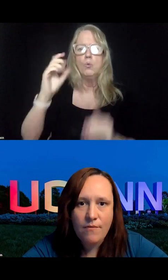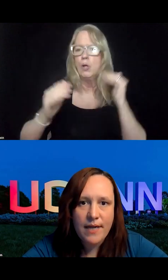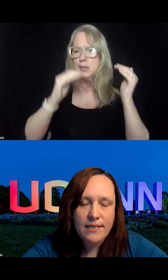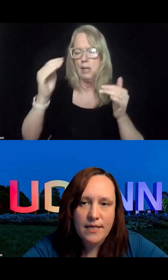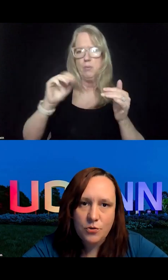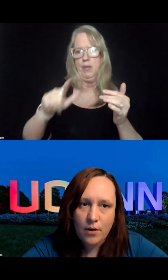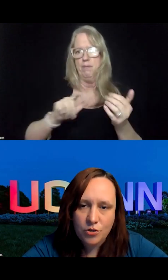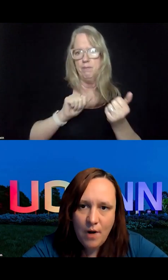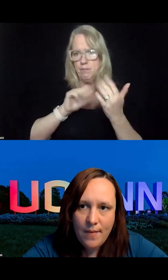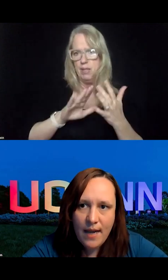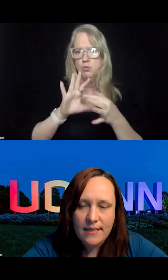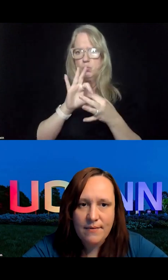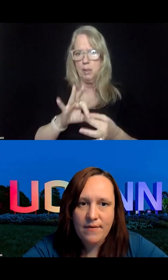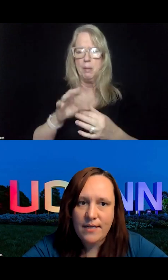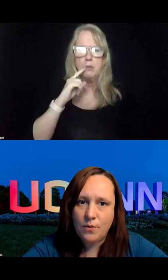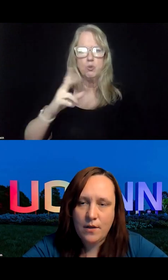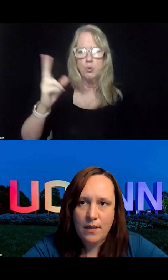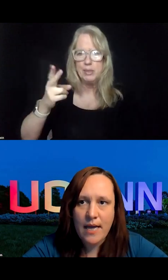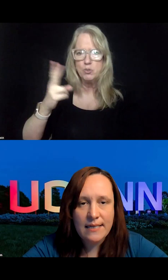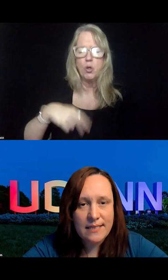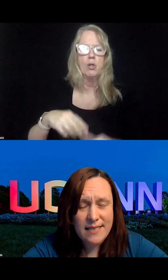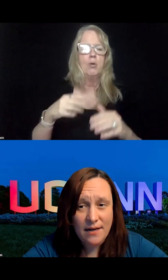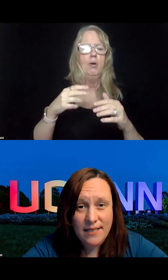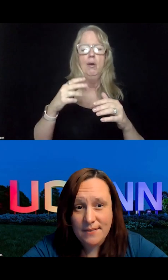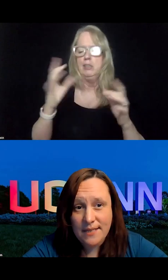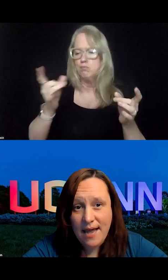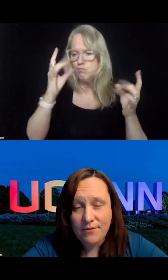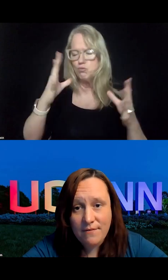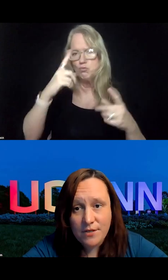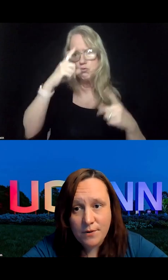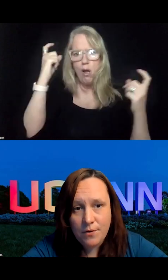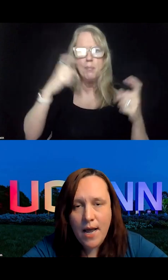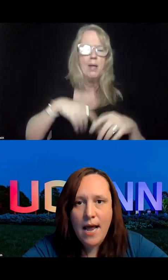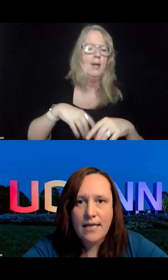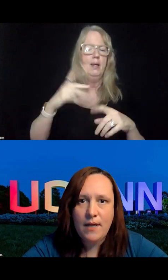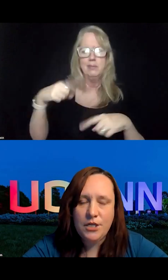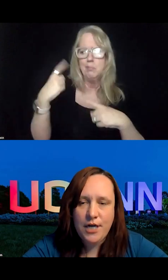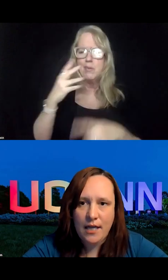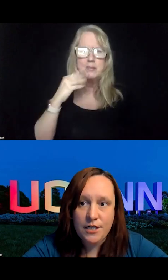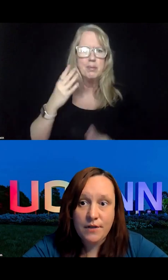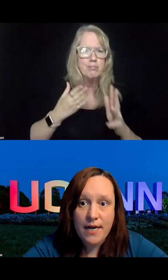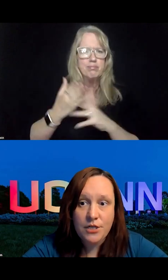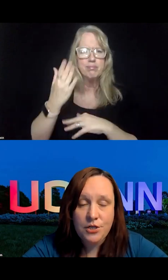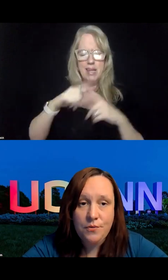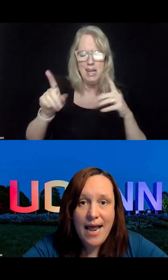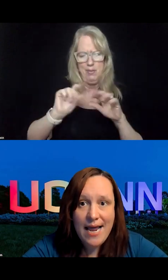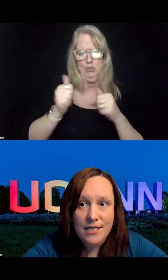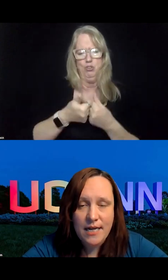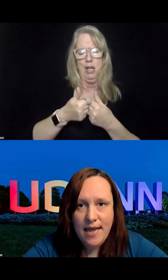WITH HISTORICAL TRAUMA AND THE TIMES THEY HAVE LIVED THROUGH AND